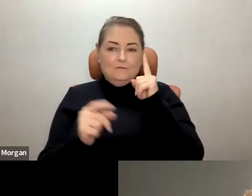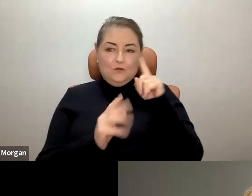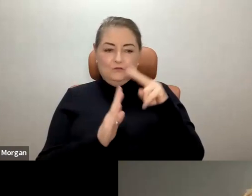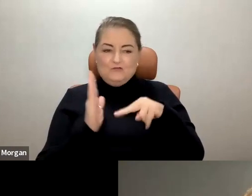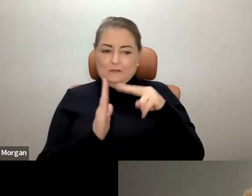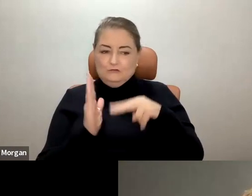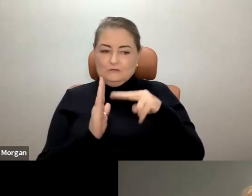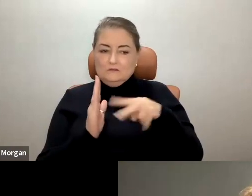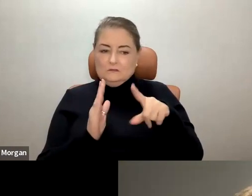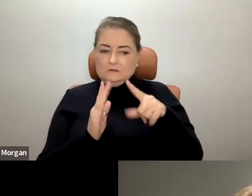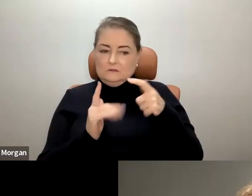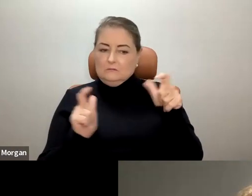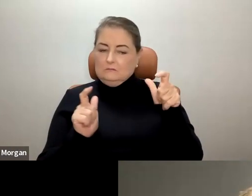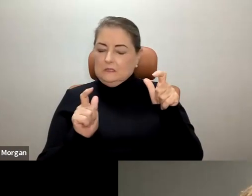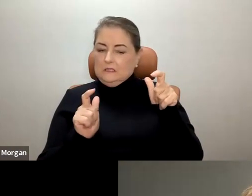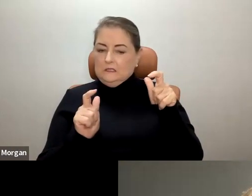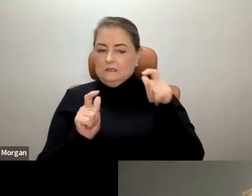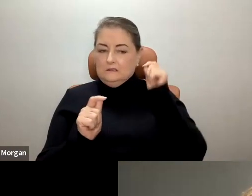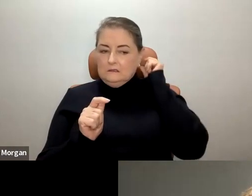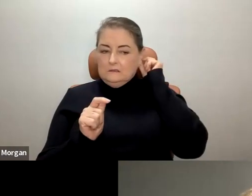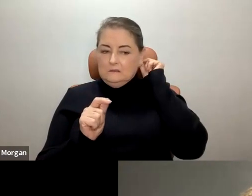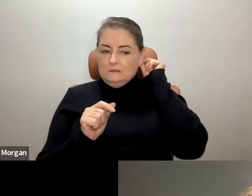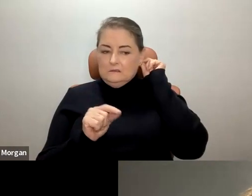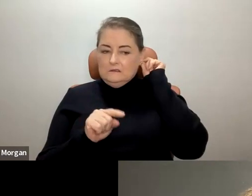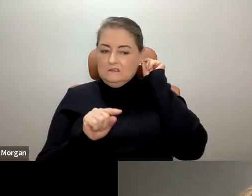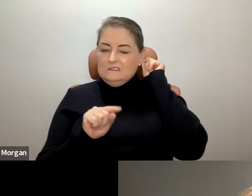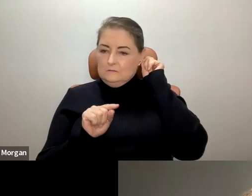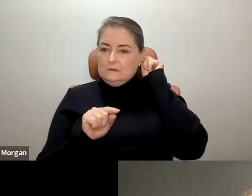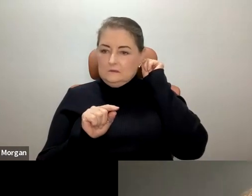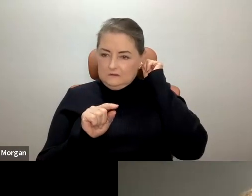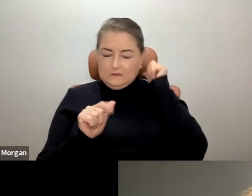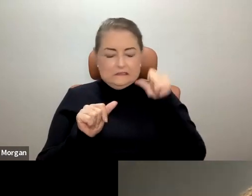that's a kind of a big constraint continuously comes